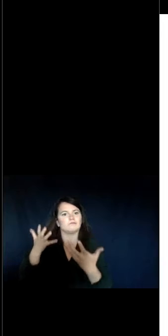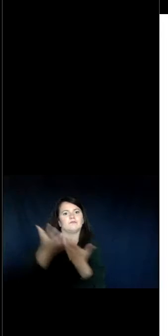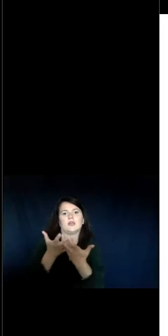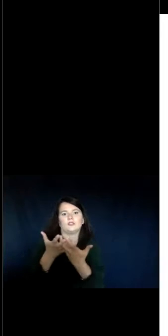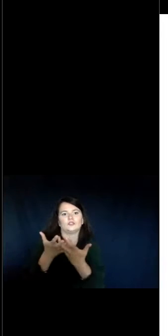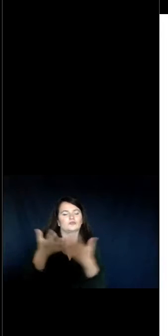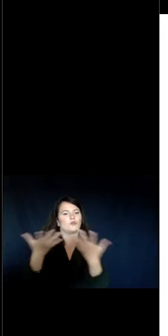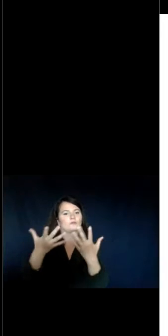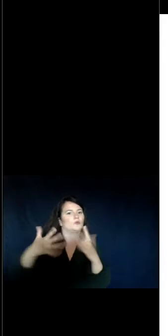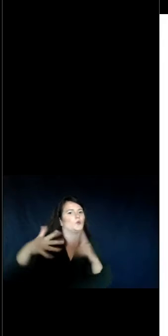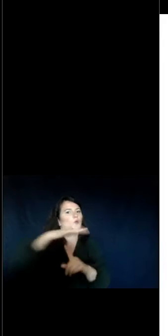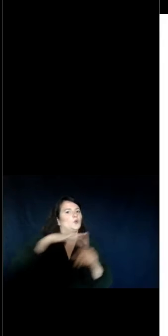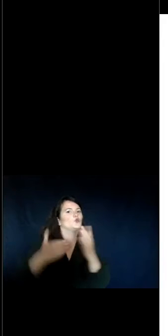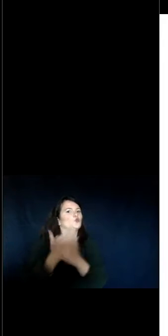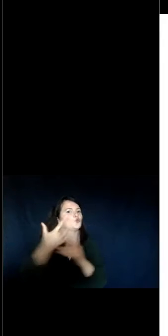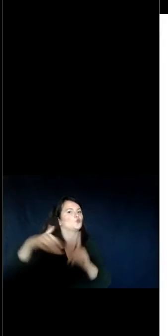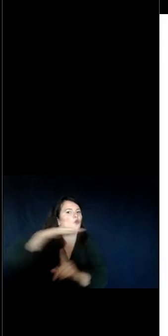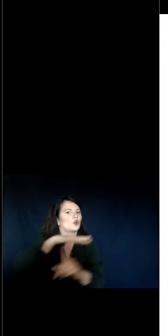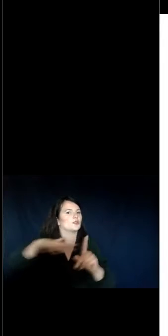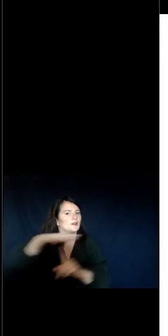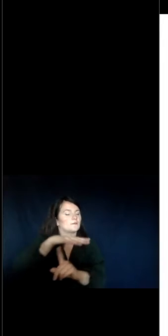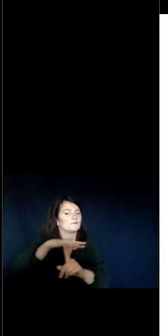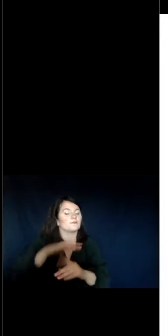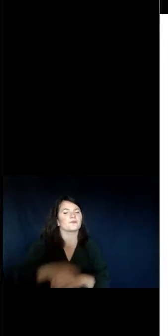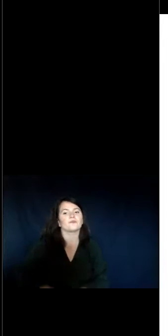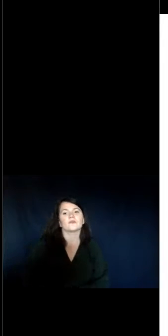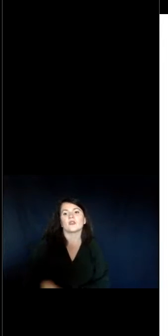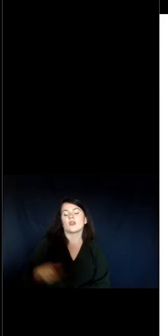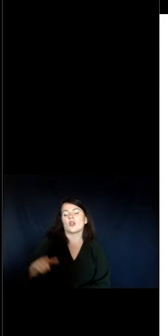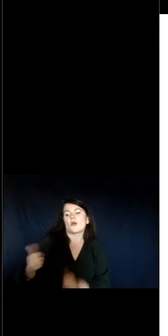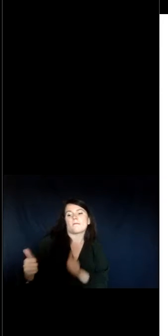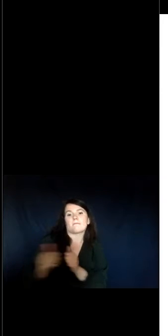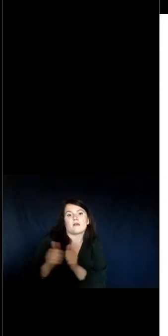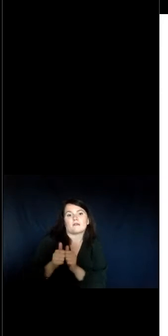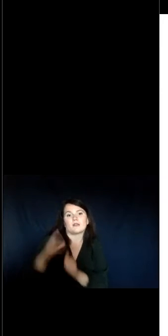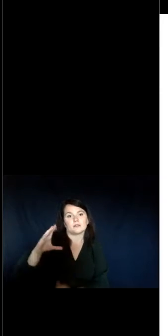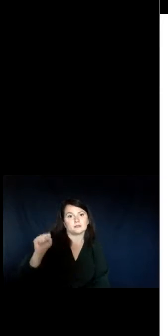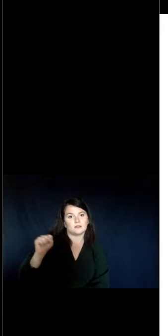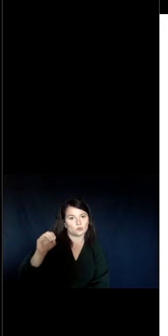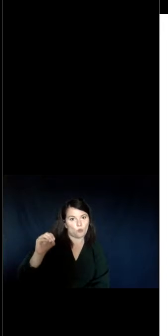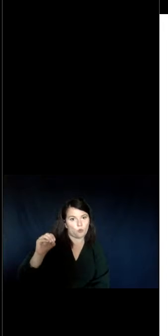also civil society organisation, an the social partners.